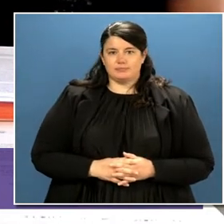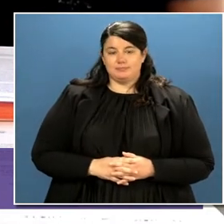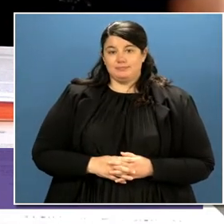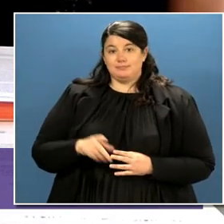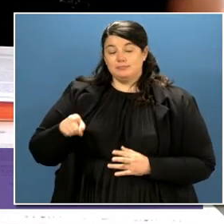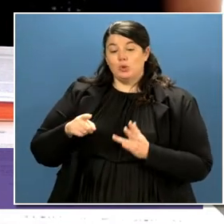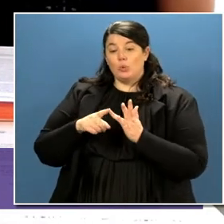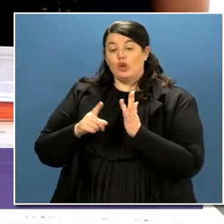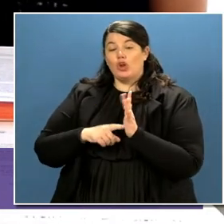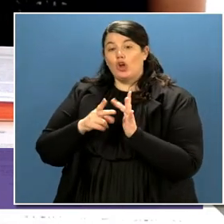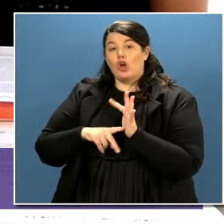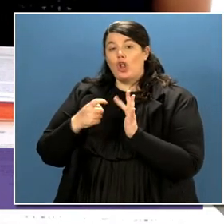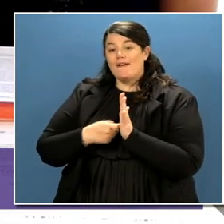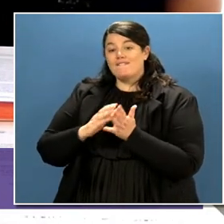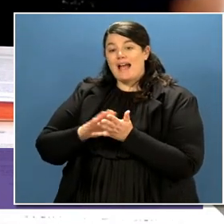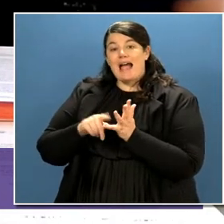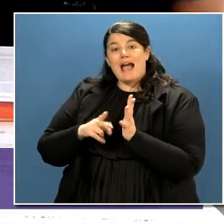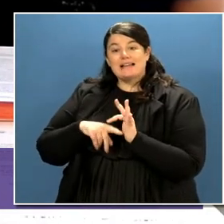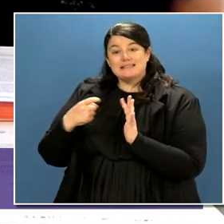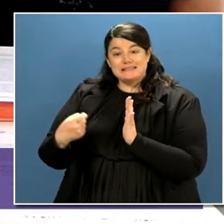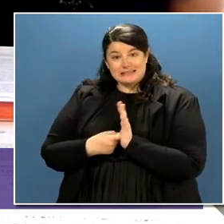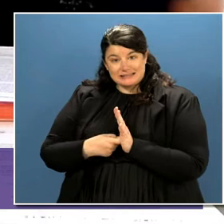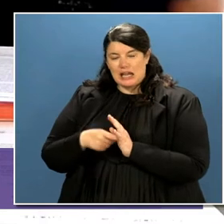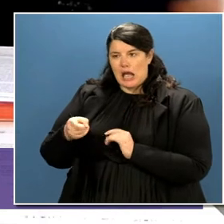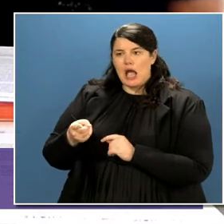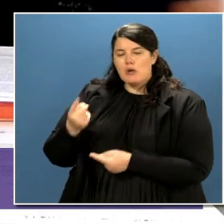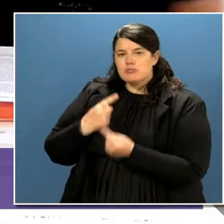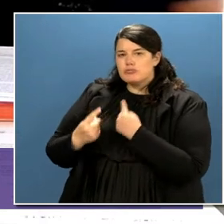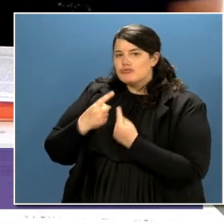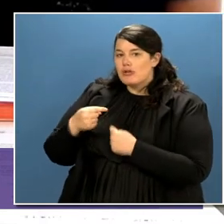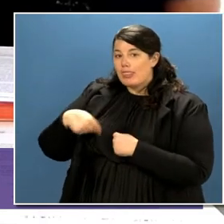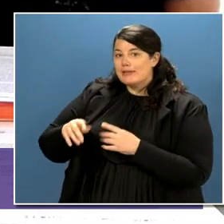who was here this week gave us a little window into his